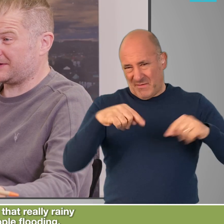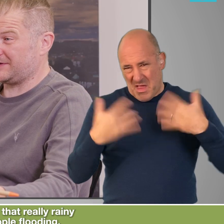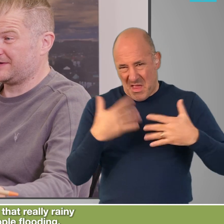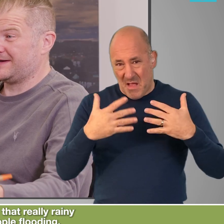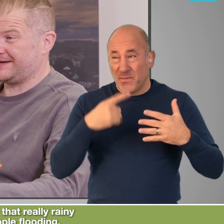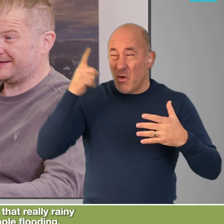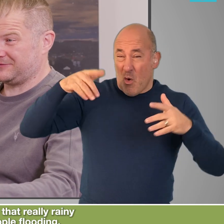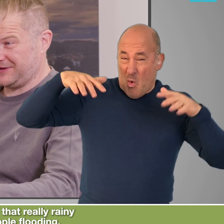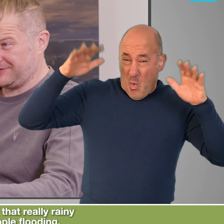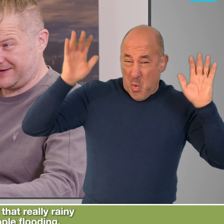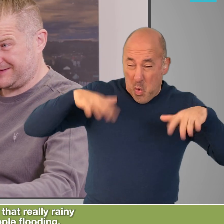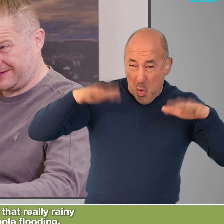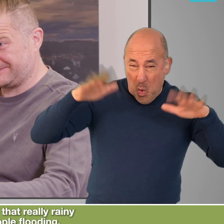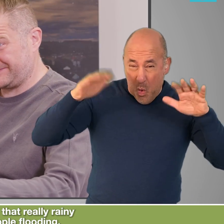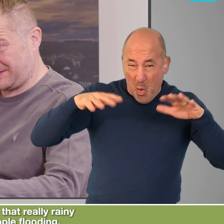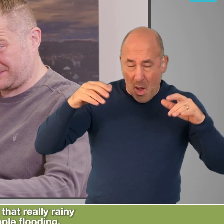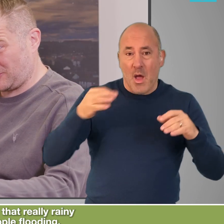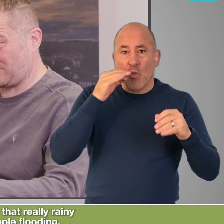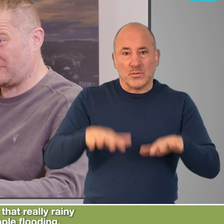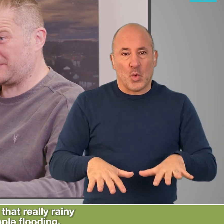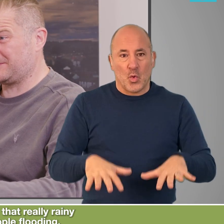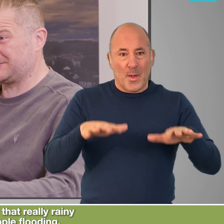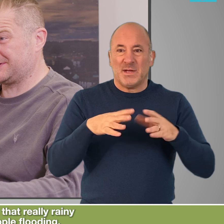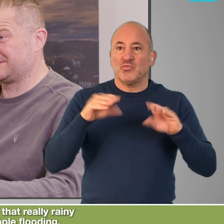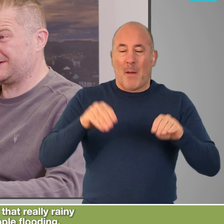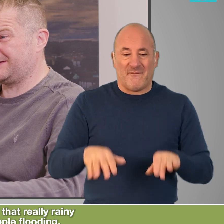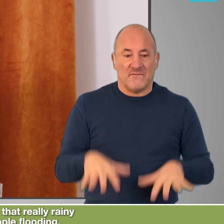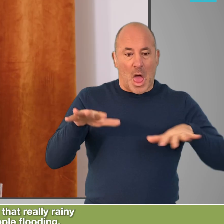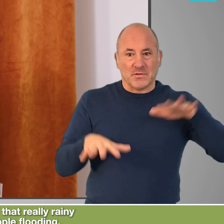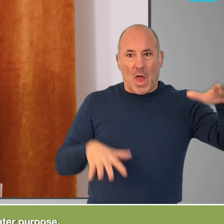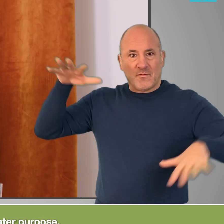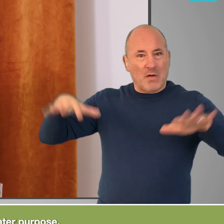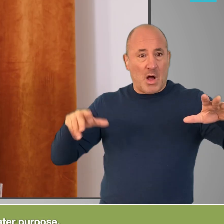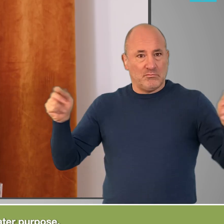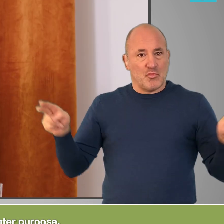what have you. And then that really rainy day, it stops other people flooding. And it kicks in as a water purpose.